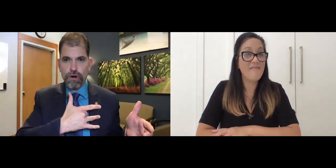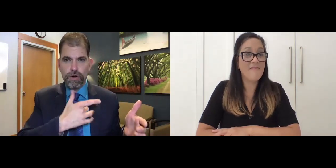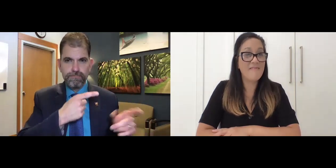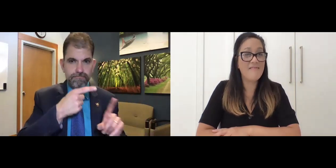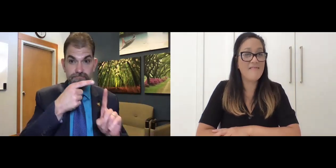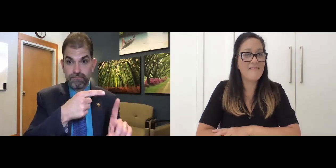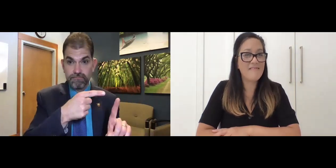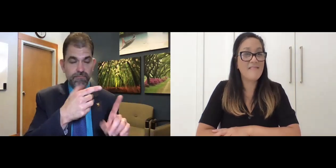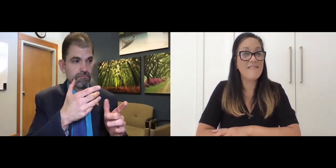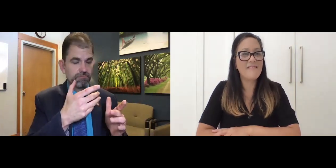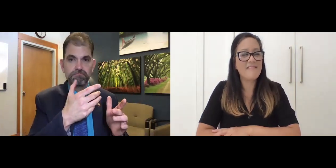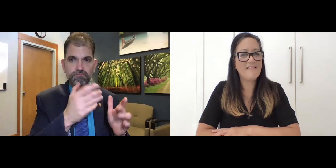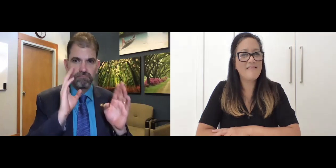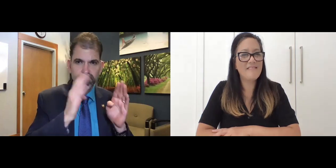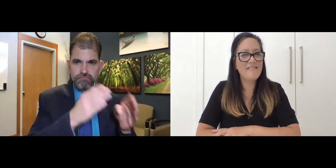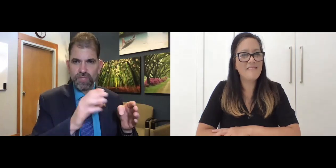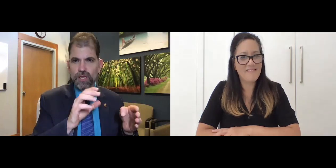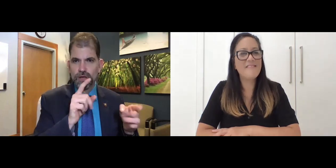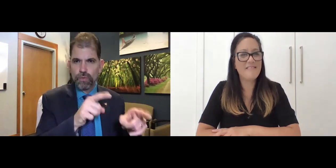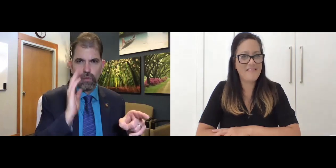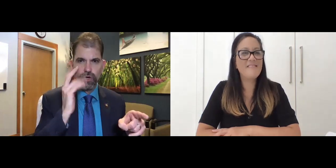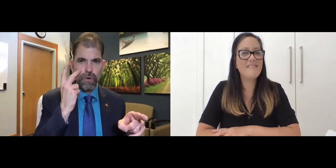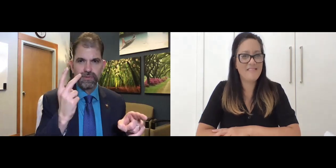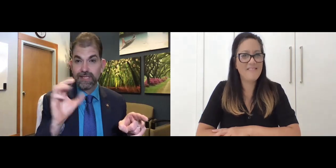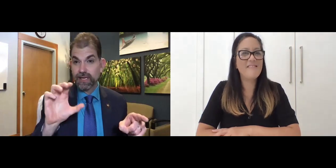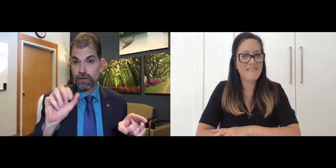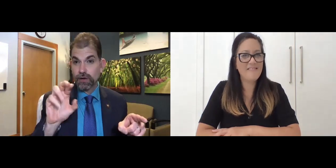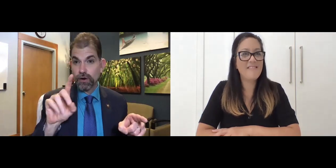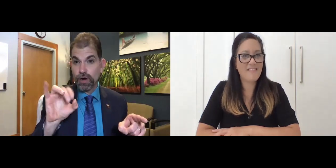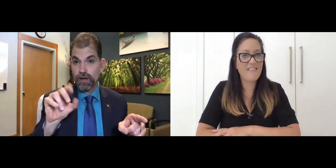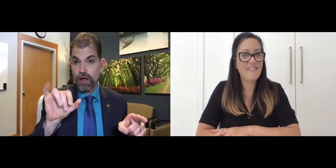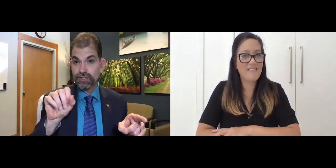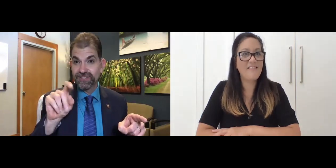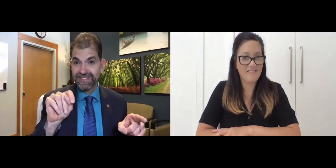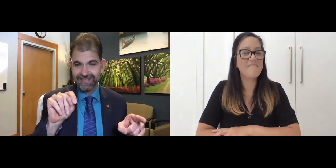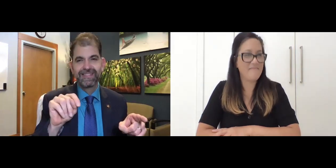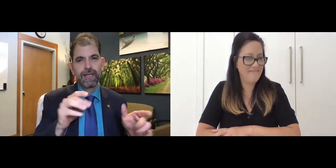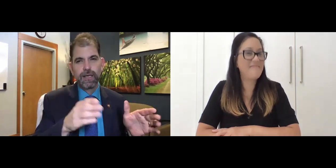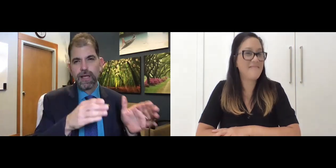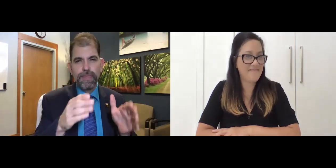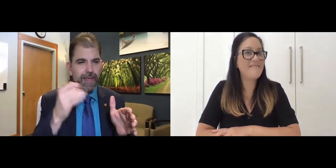a heart, a cardiologist working with someone who had heart issues